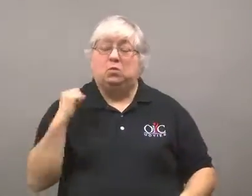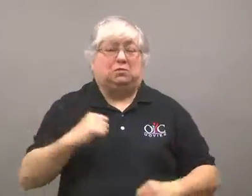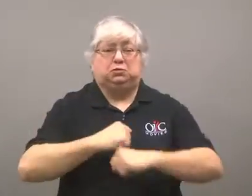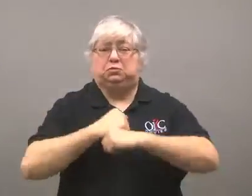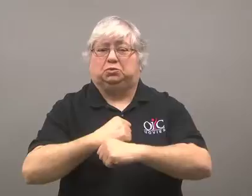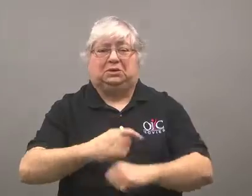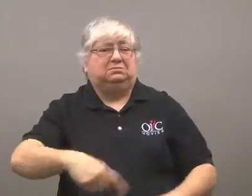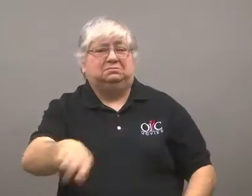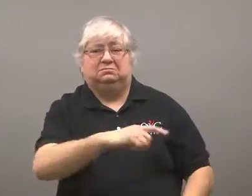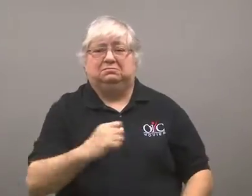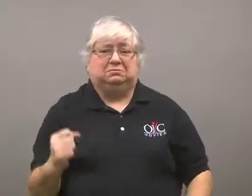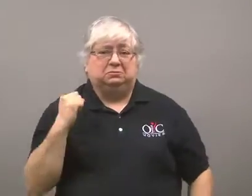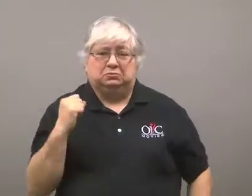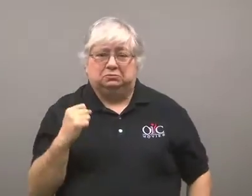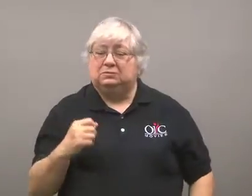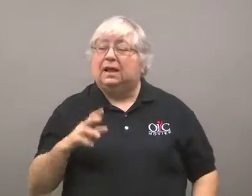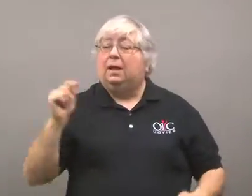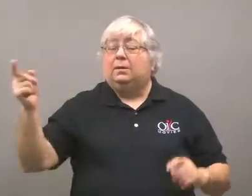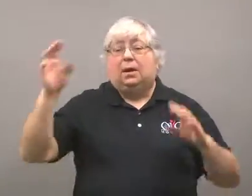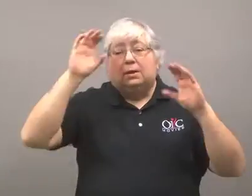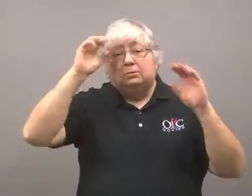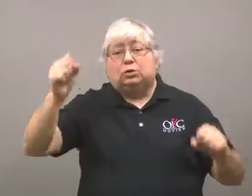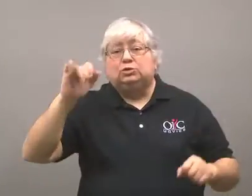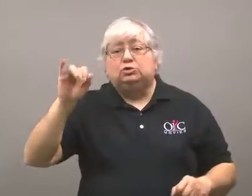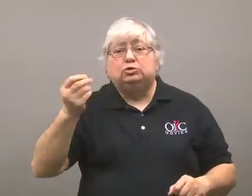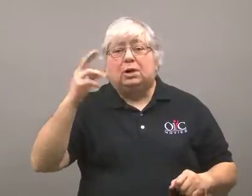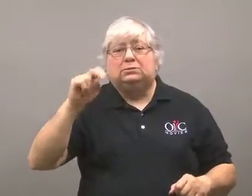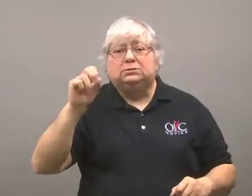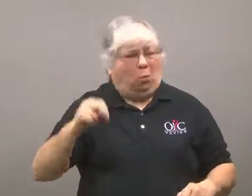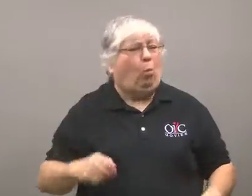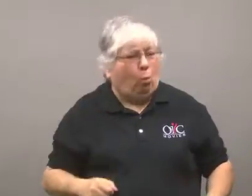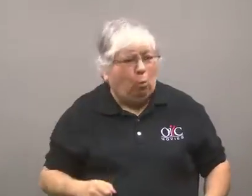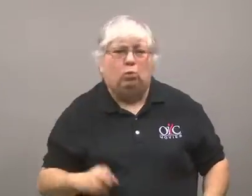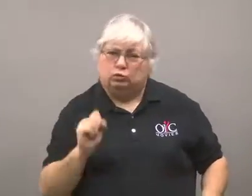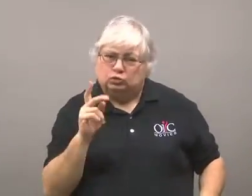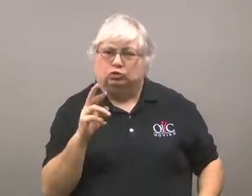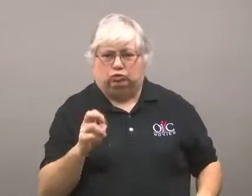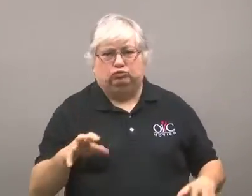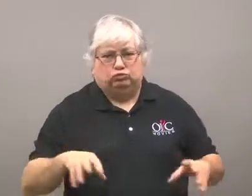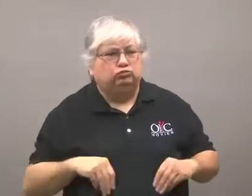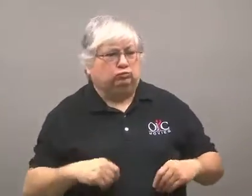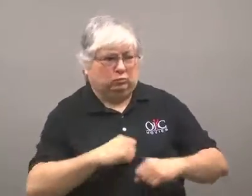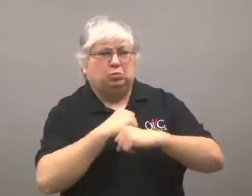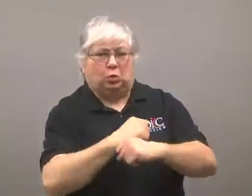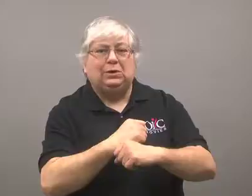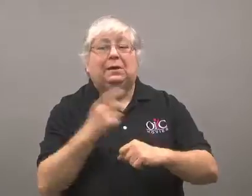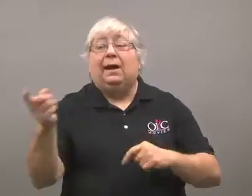He refused to help protect the marchers. President Johnson readily agreed to provide protection.